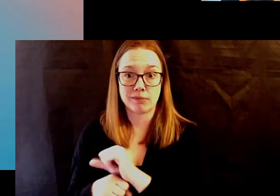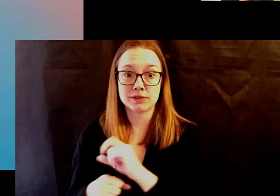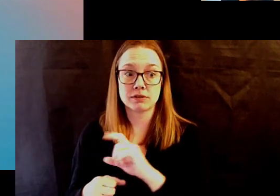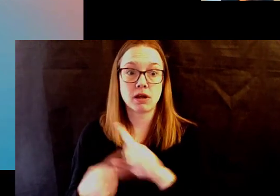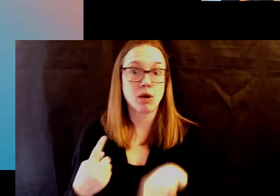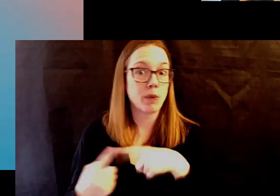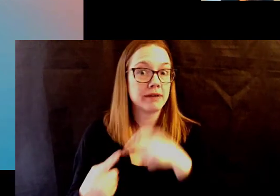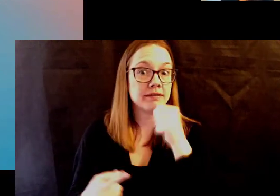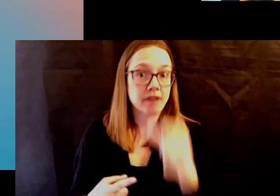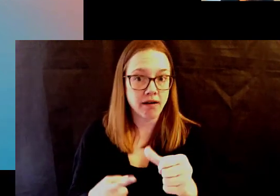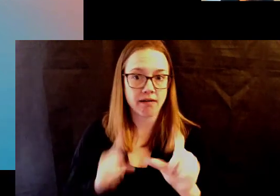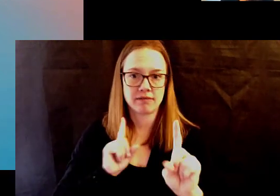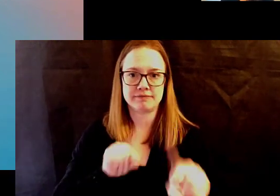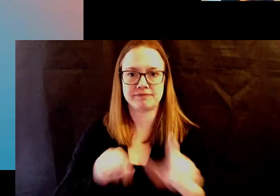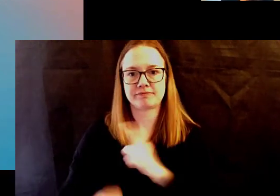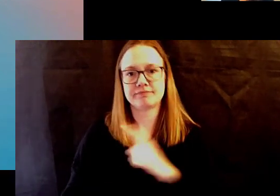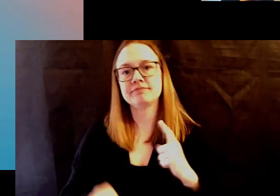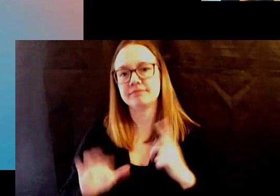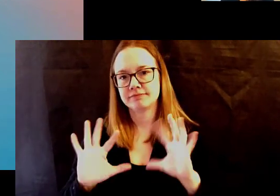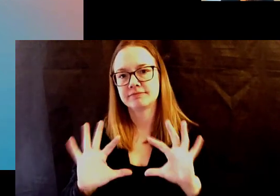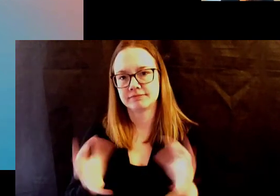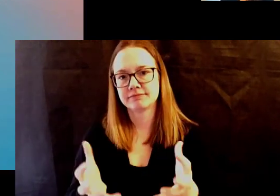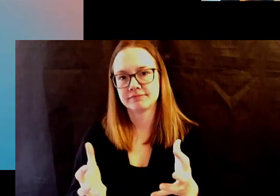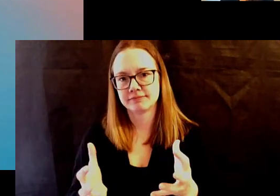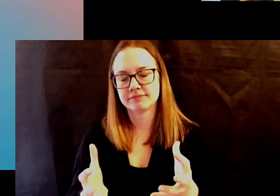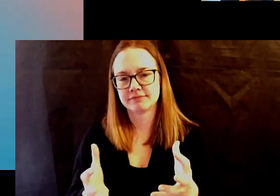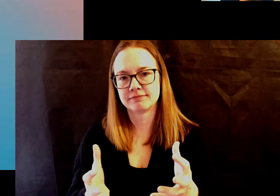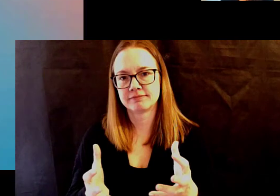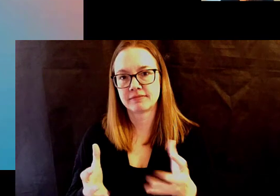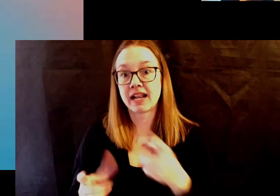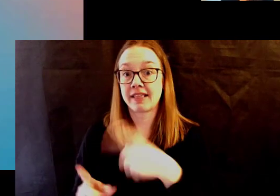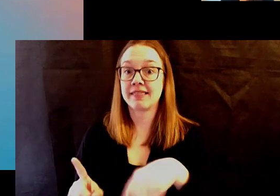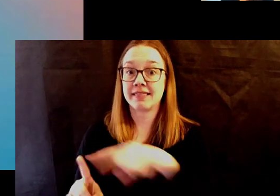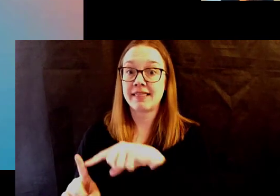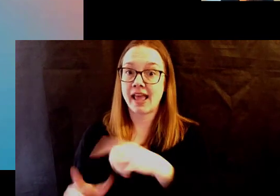And they really do enjoy hearing from people